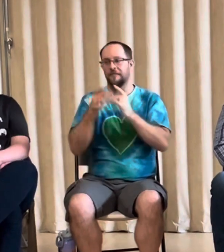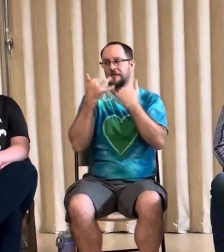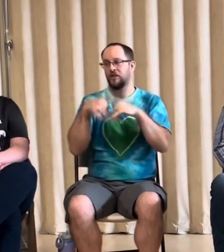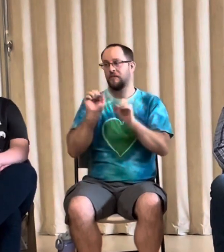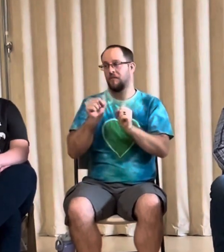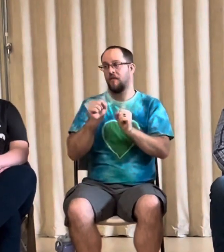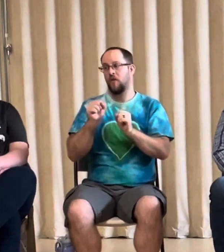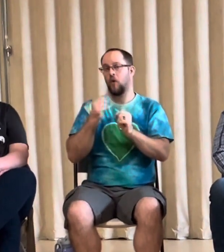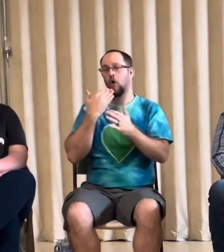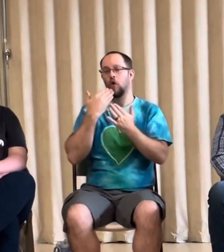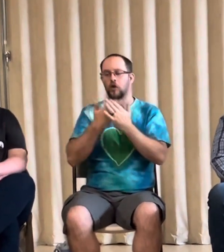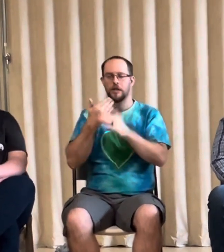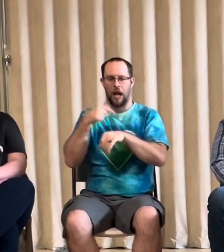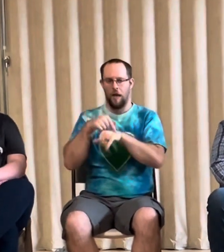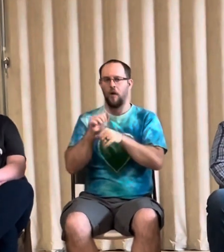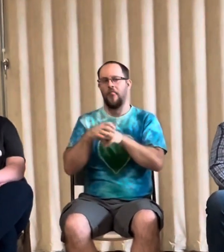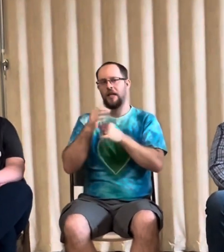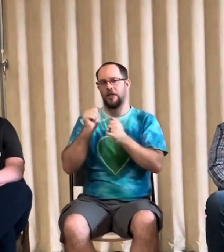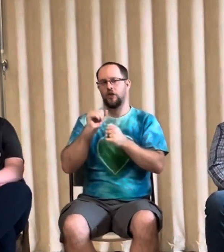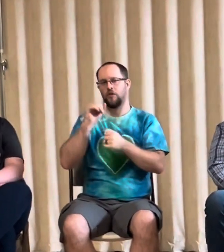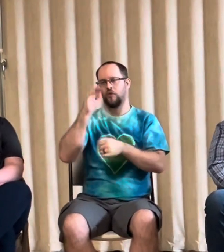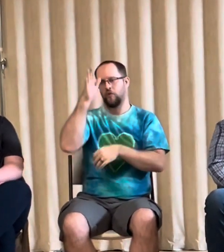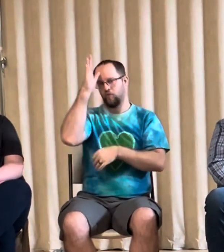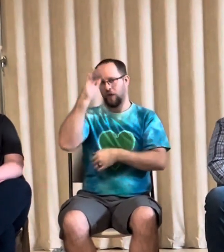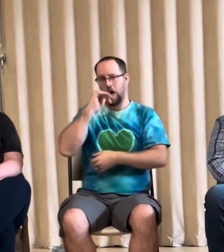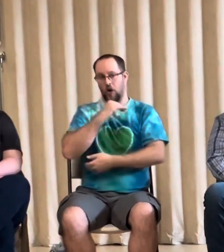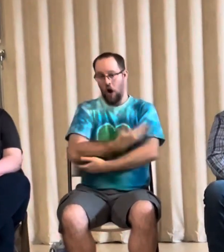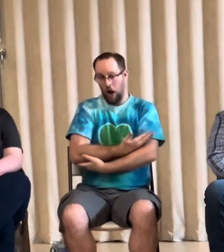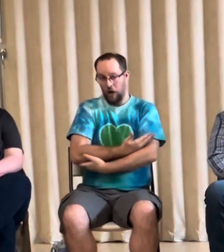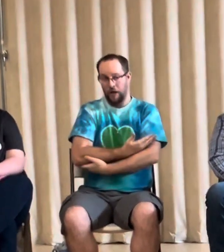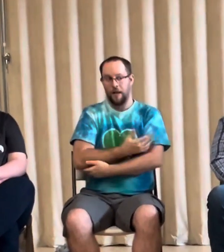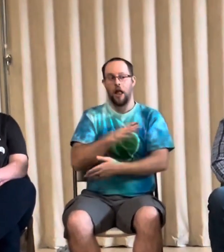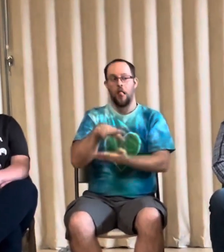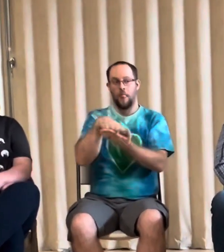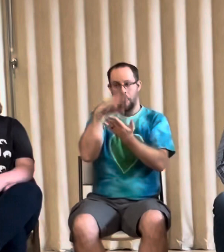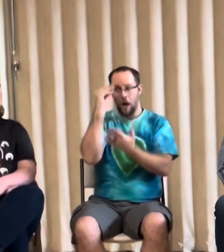to have a wonderful time with his granddaughter, and they get to learn about Gramps together, about